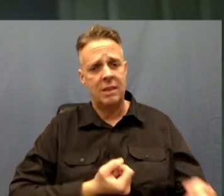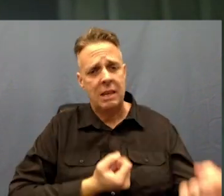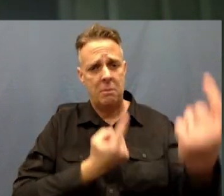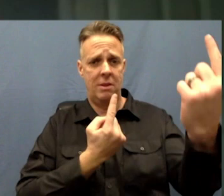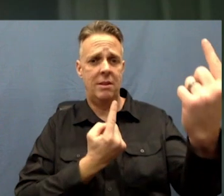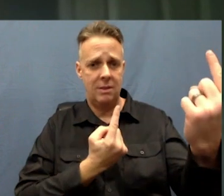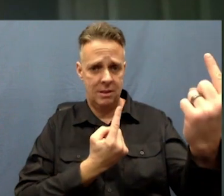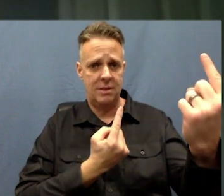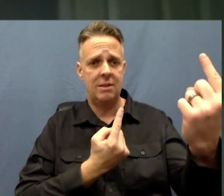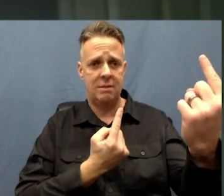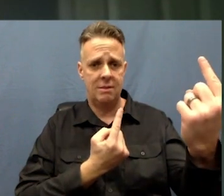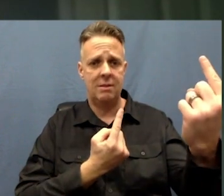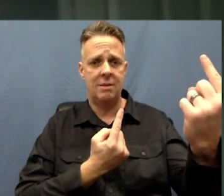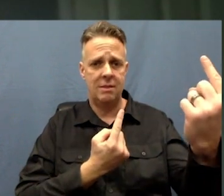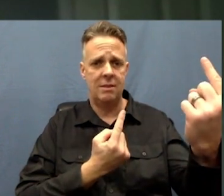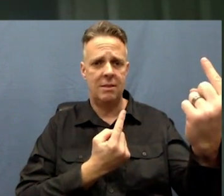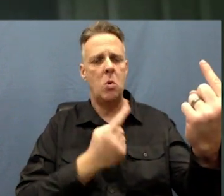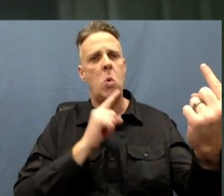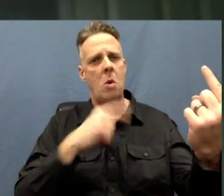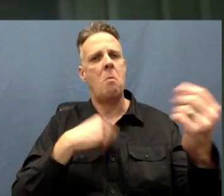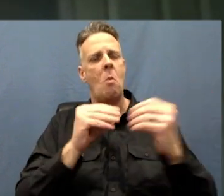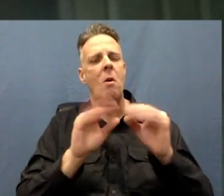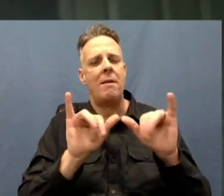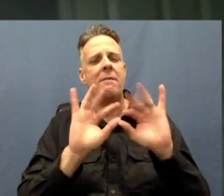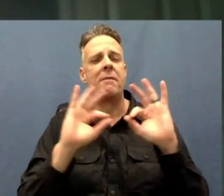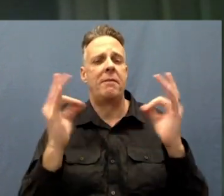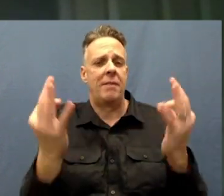NEED TO HAVE EMPATHY WITH OUR CLIENTS WHICH ARE MORE LIKE FAMILY. SO AS THEY FEEL SAFE TO SHARE